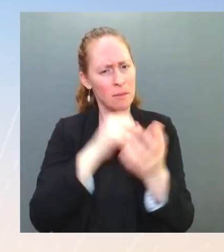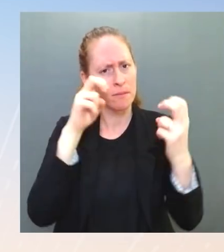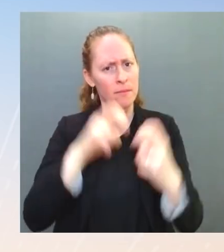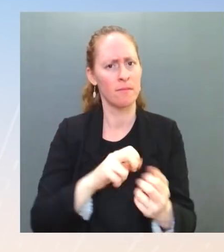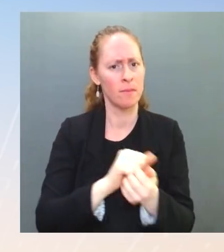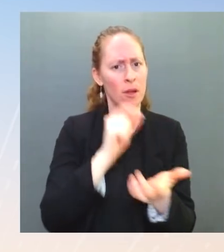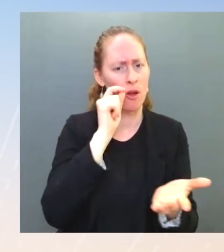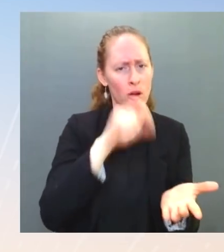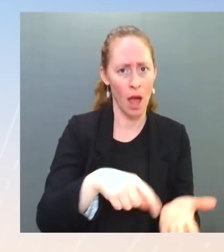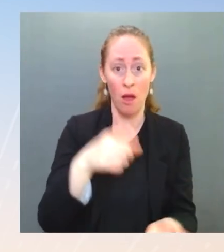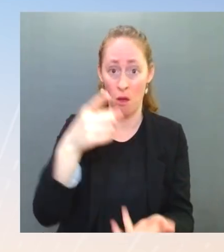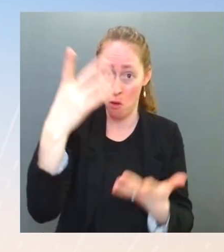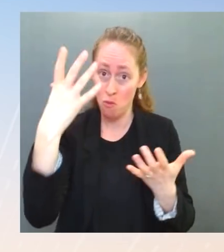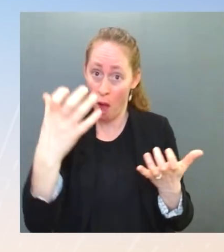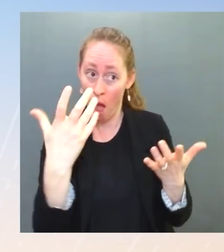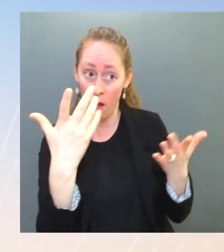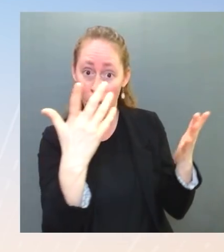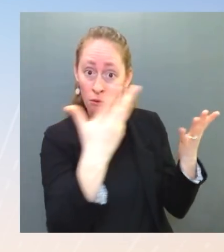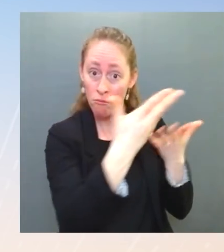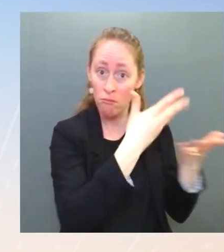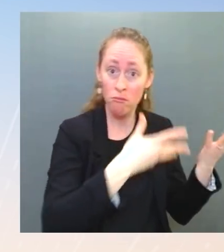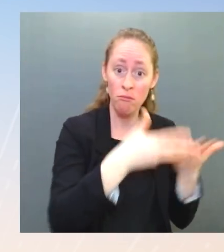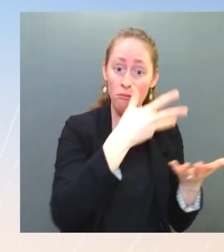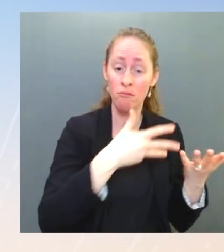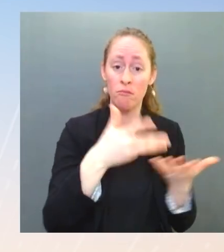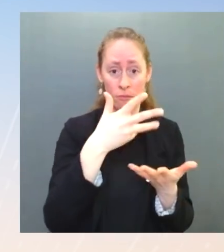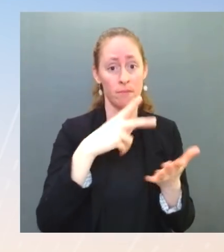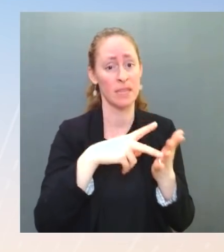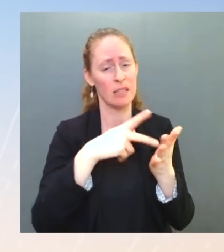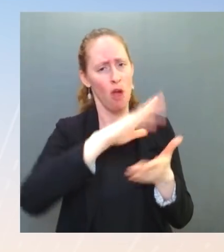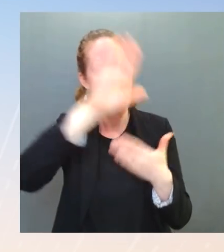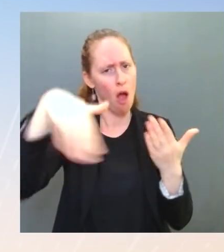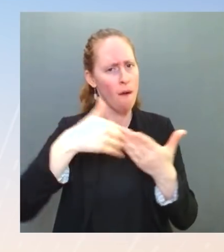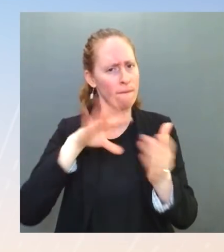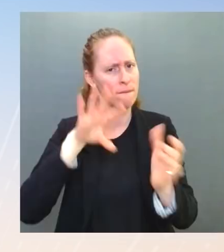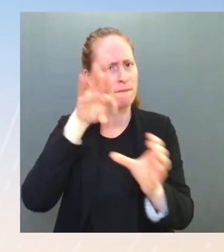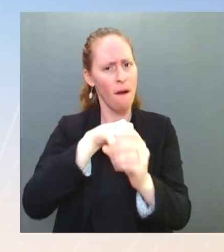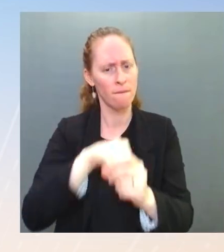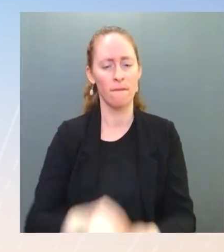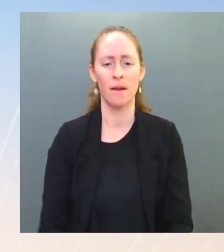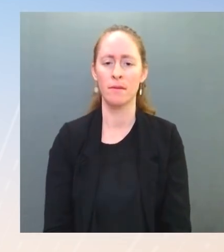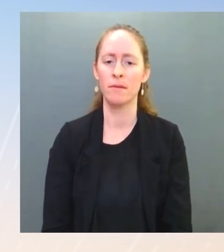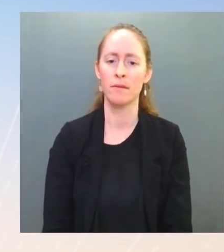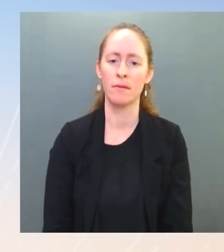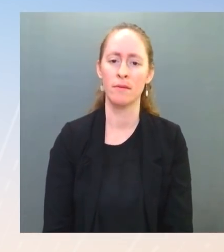some will get a read out of their conversation, so I can't predict if it's constructive or not. The Press: And a follow up on Pakistan, if you will.